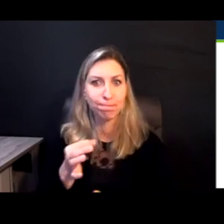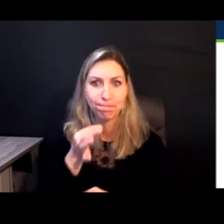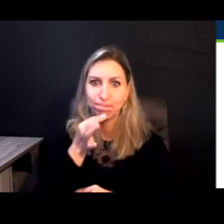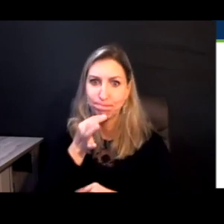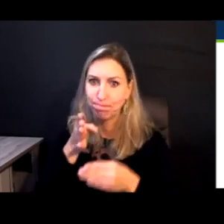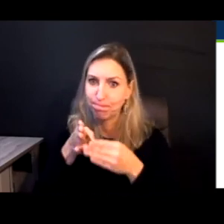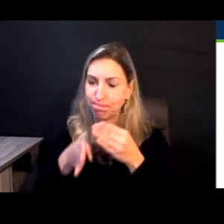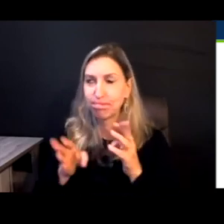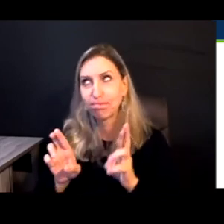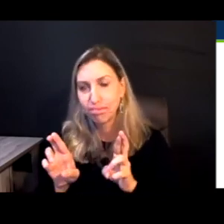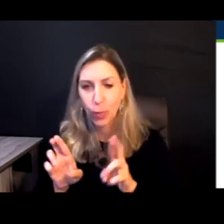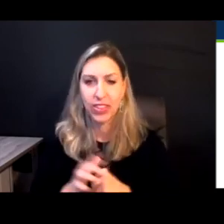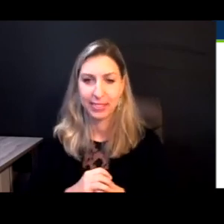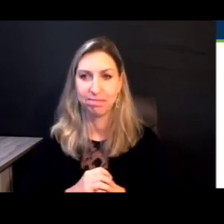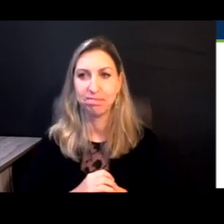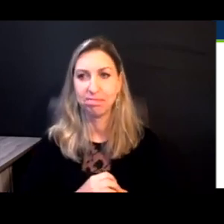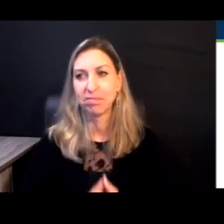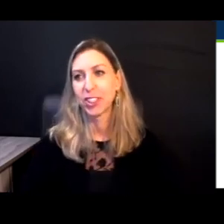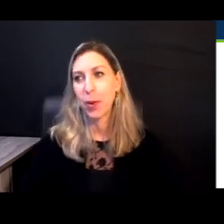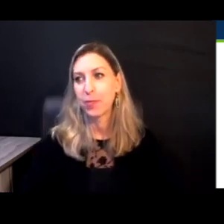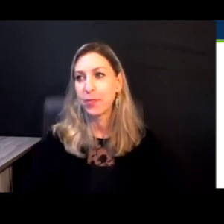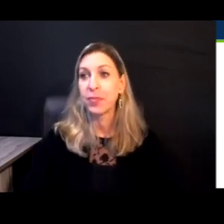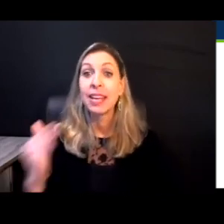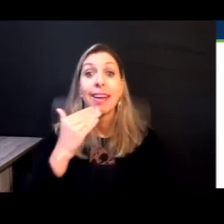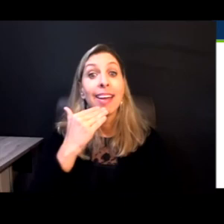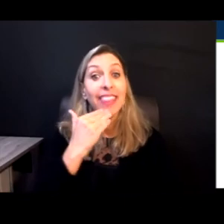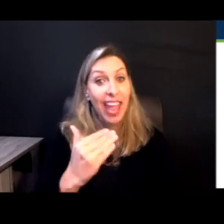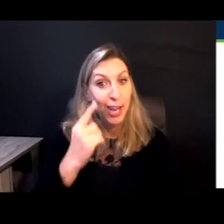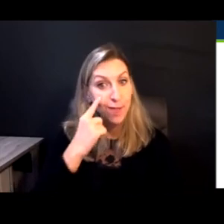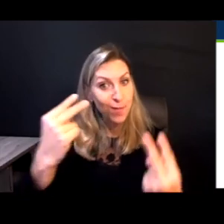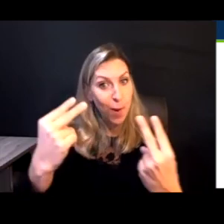reviewer for the panel. Hopefully we will complete this project soon. Thank you for